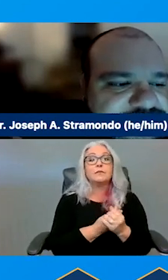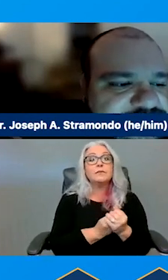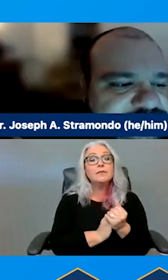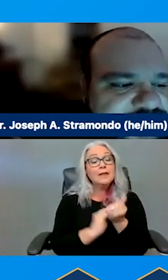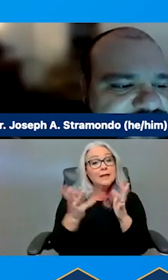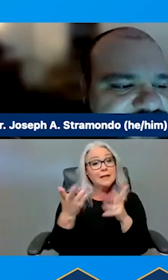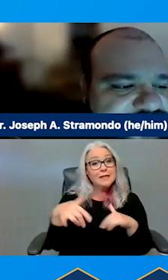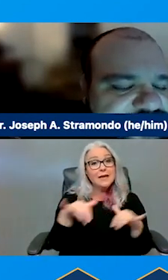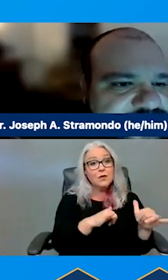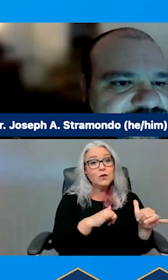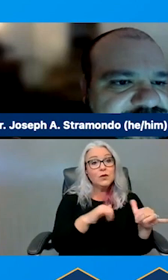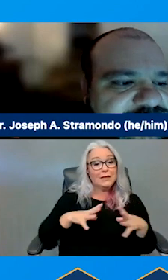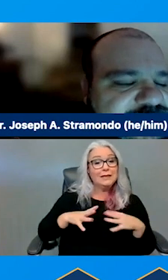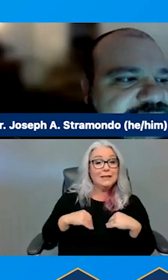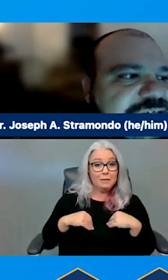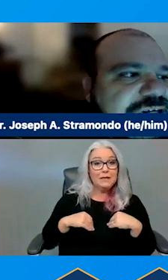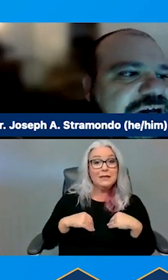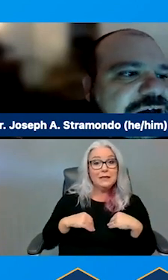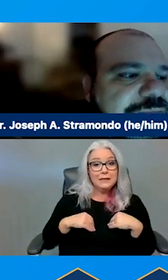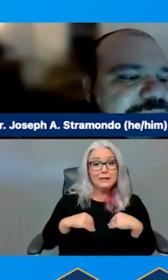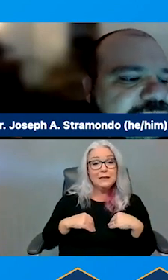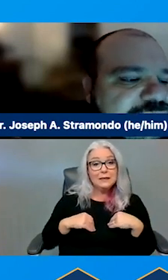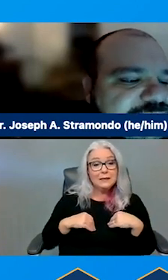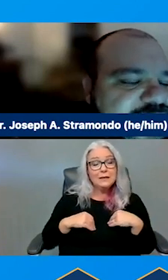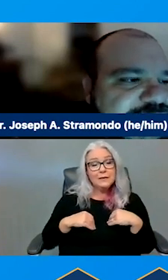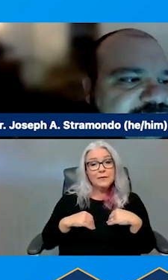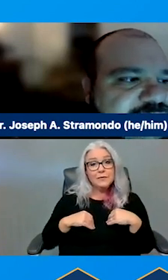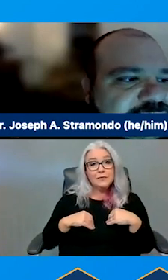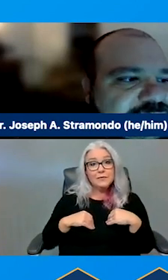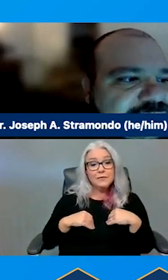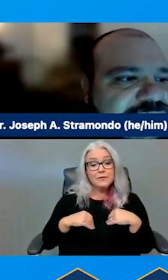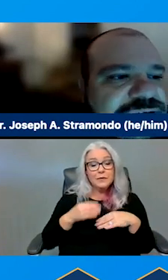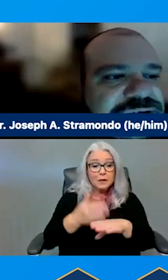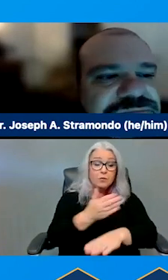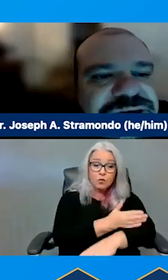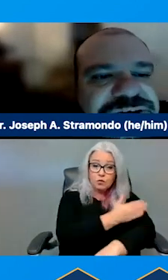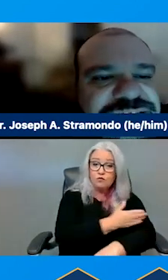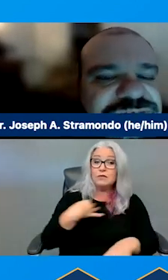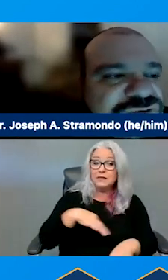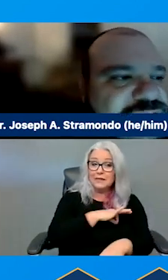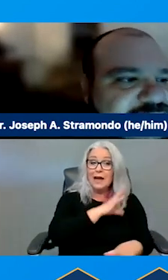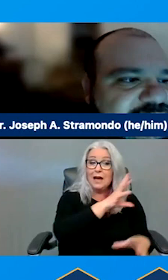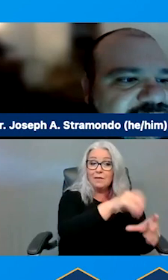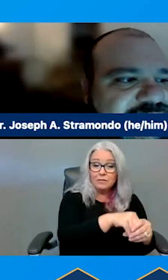standardly accepted interventions included improved staffing ratios, better staff